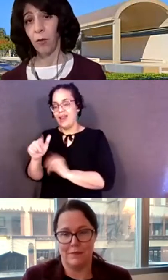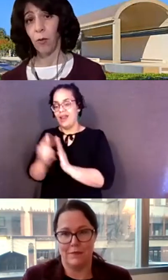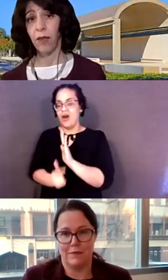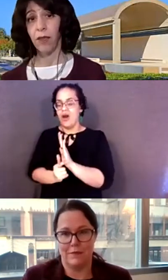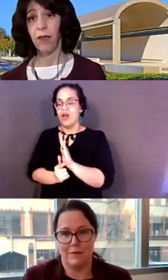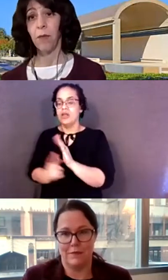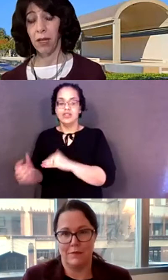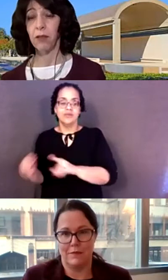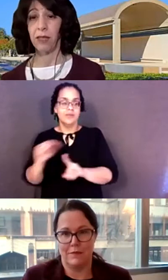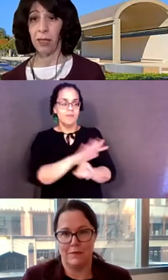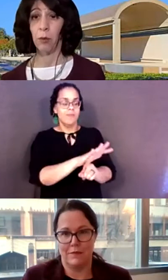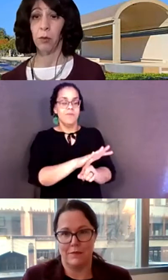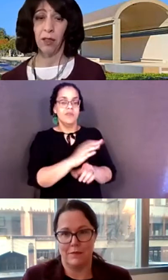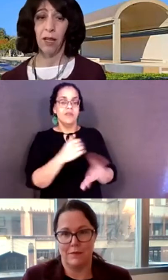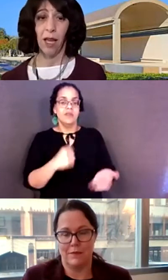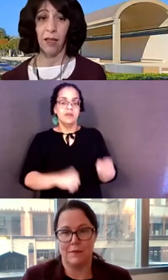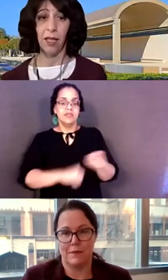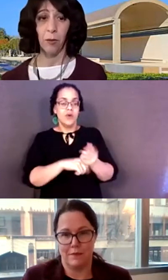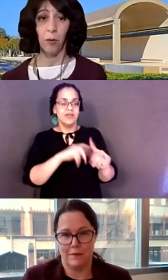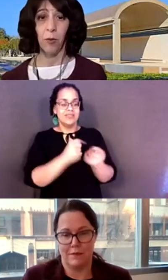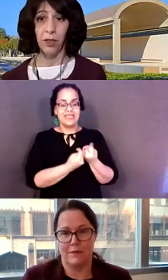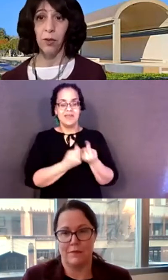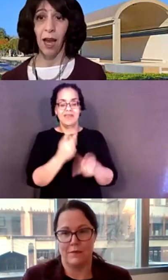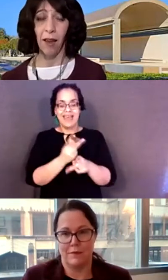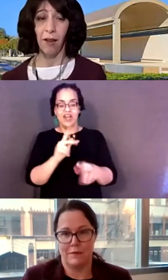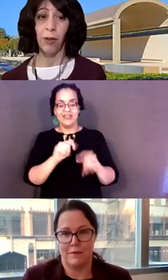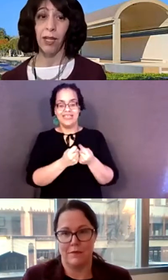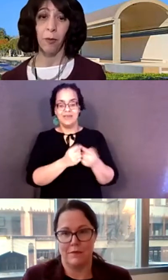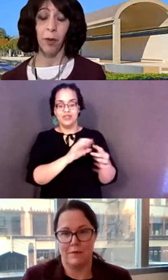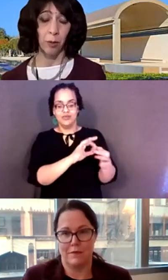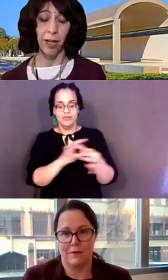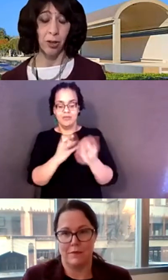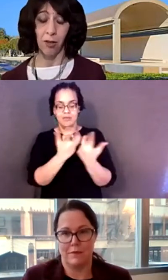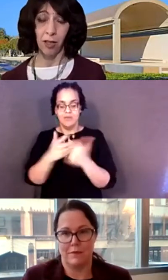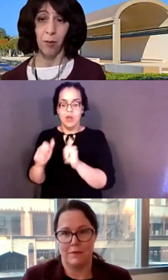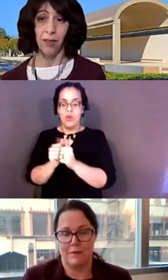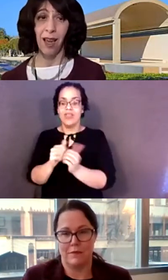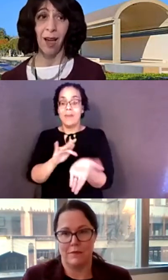with the medical team. And I think when we do that, we have